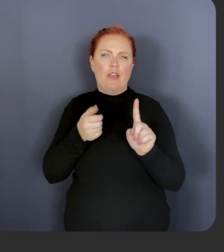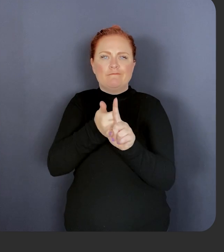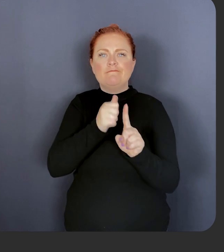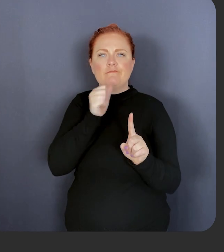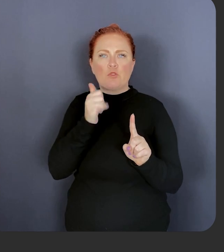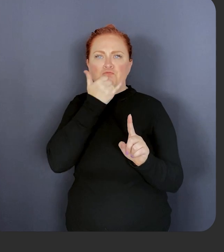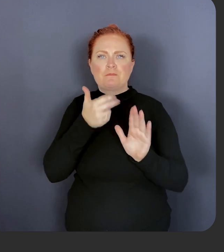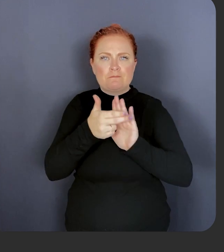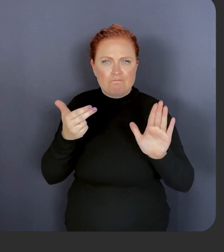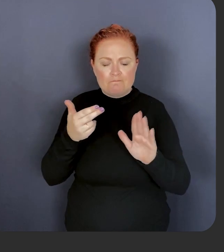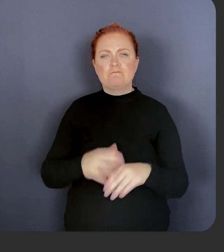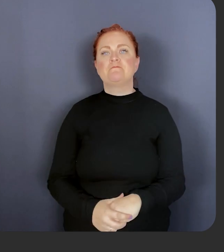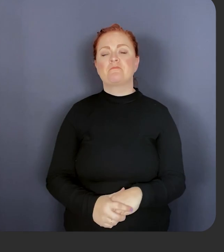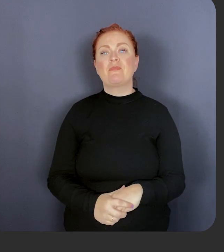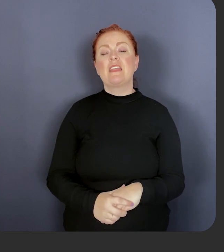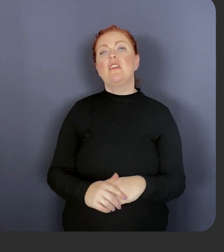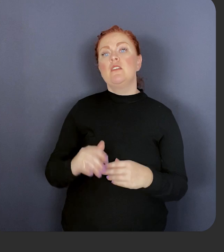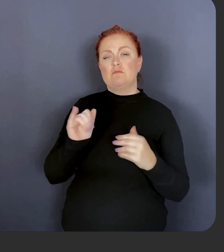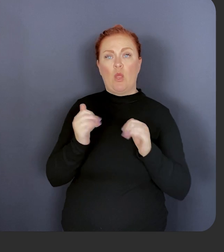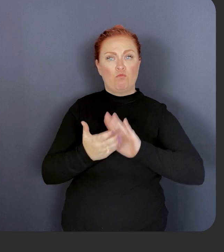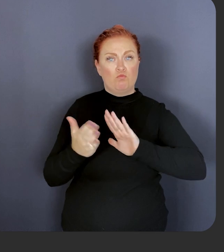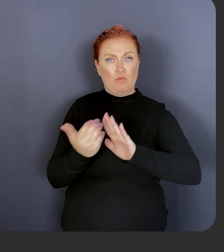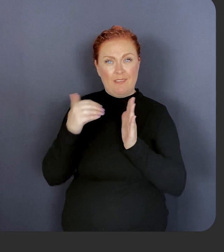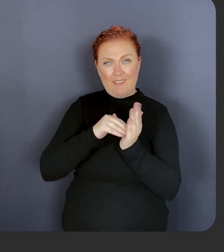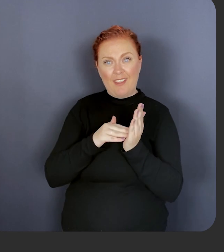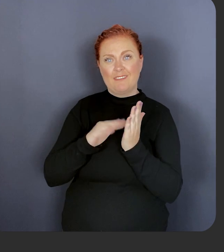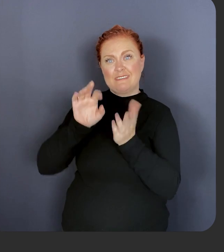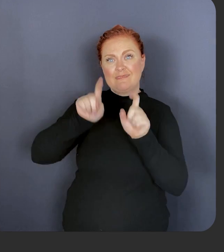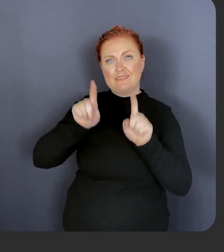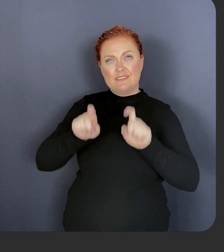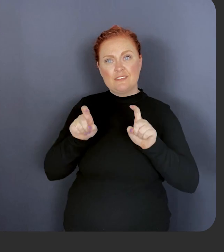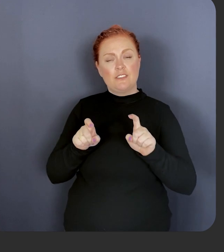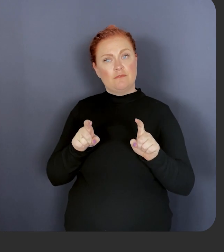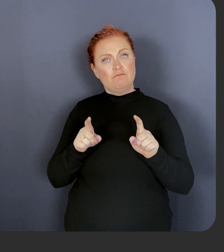In general, text shouldn't all be headers. And if I rerun that Lighthouse, I